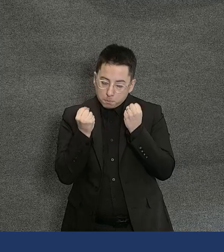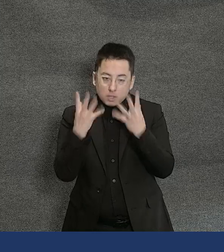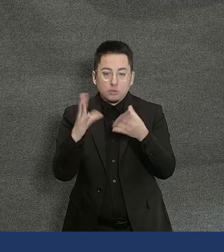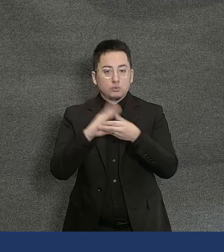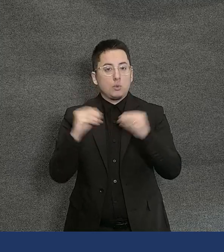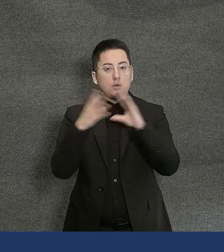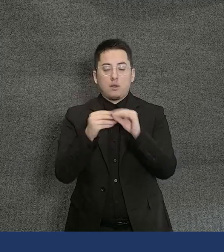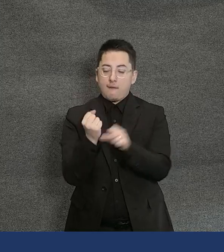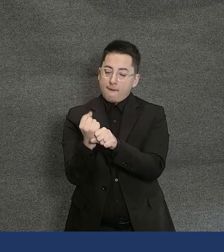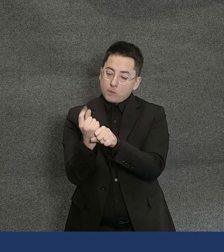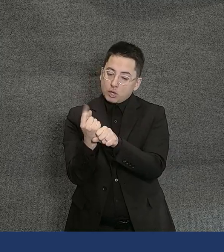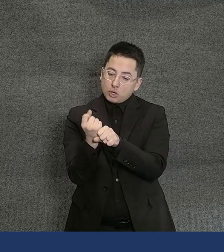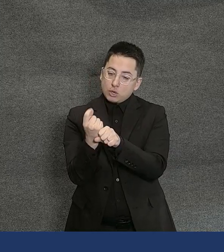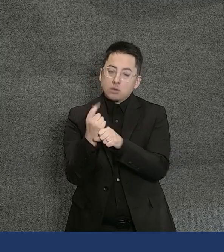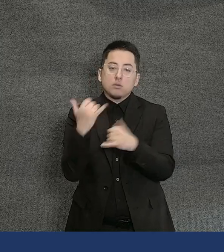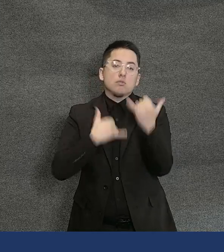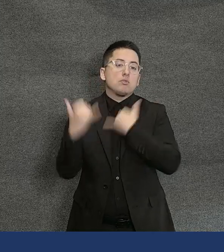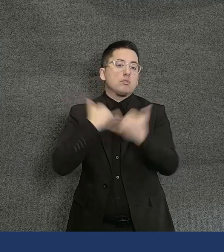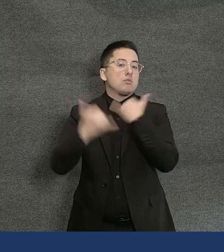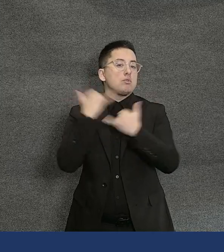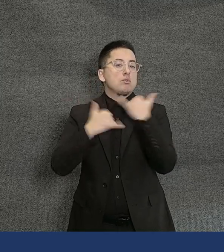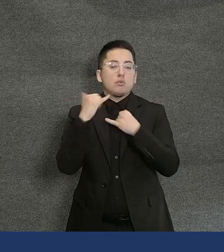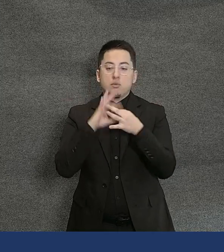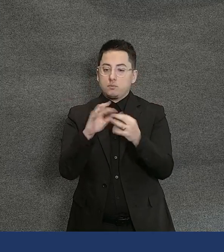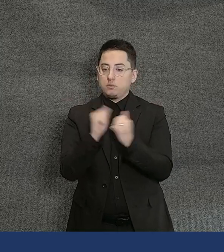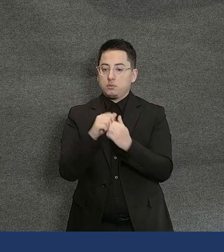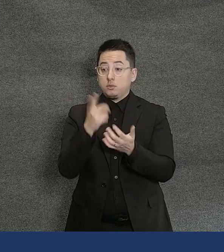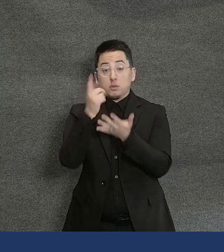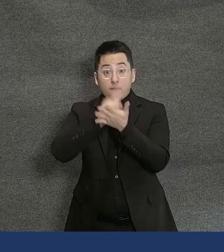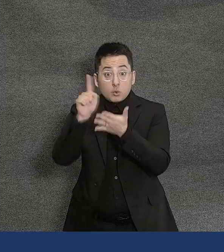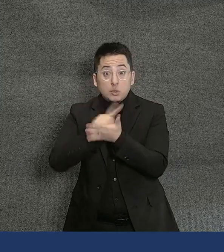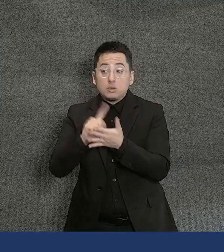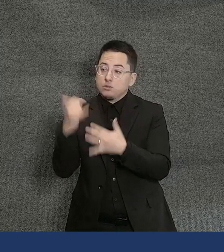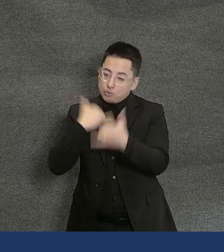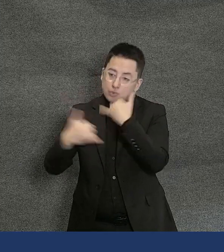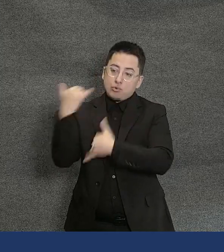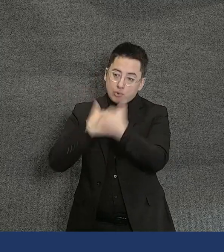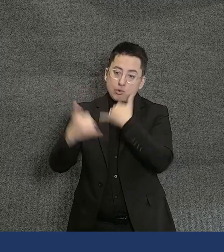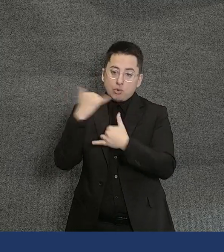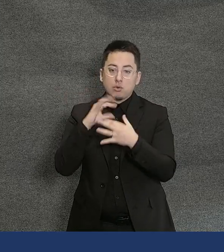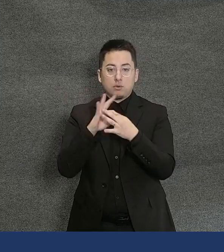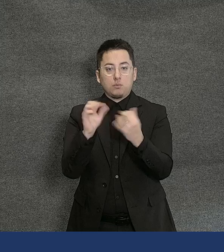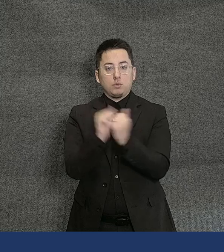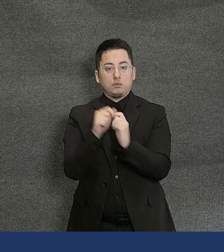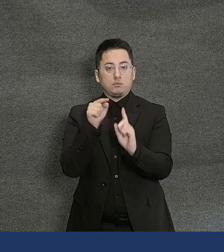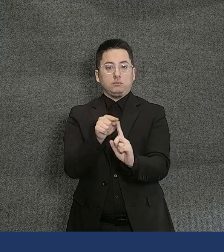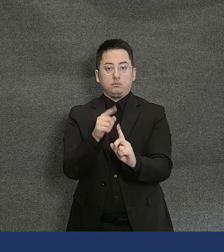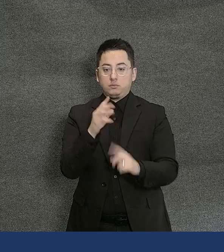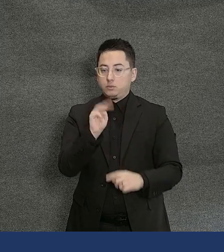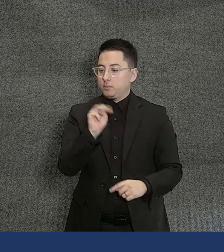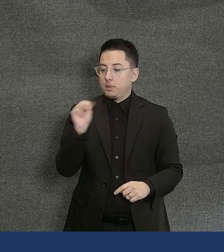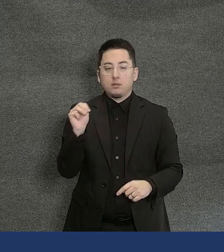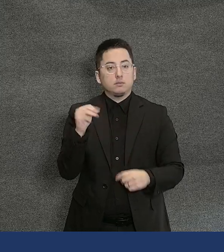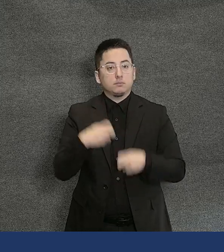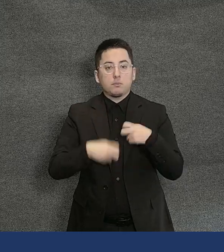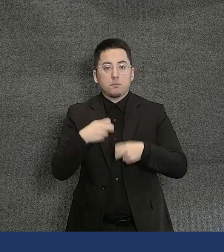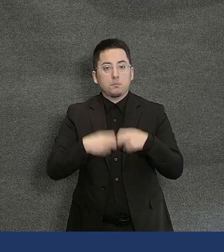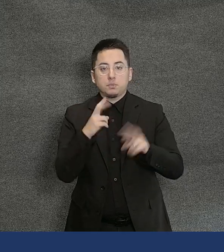every month about service failures at Metro Mobility. We did commission an investigation,